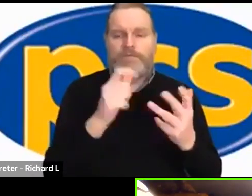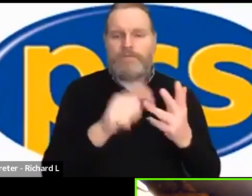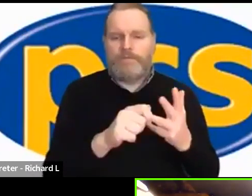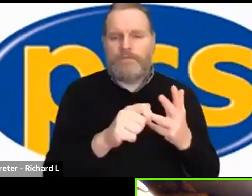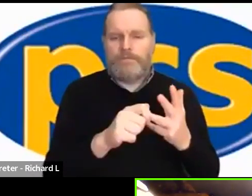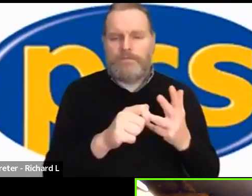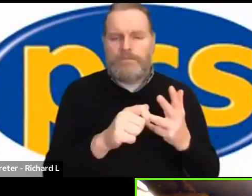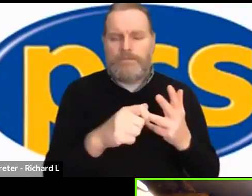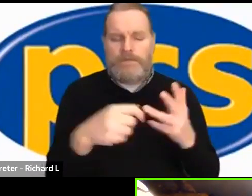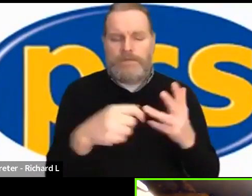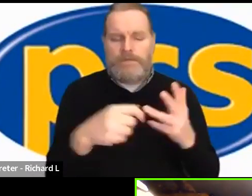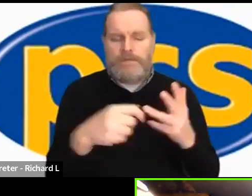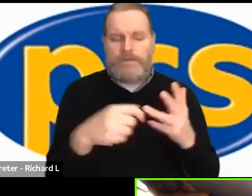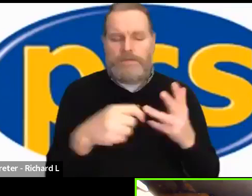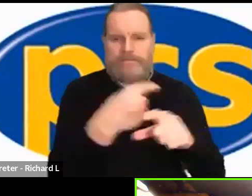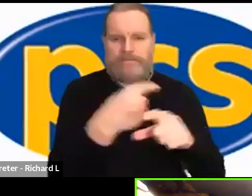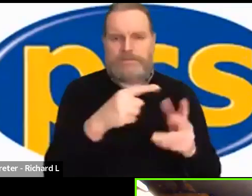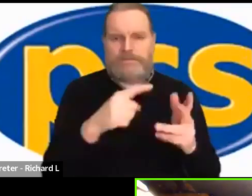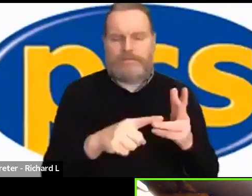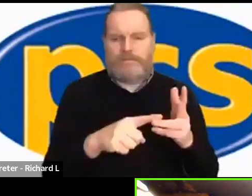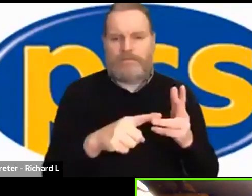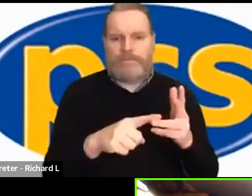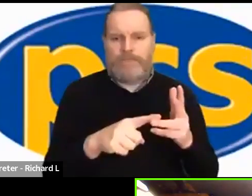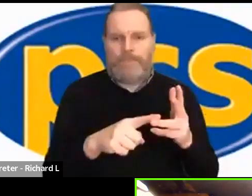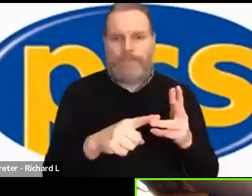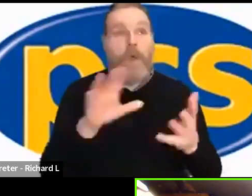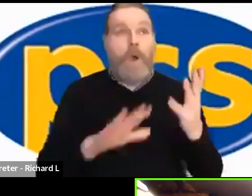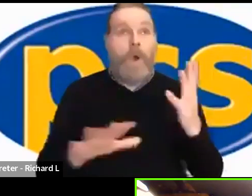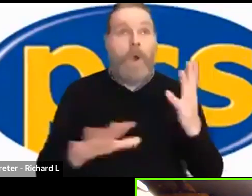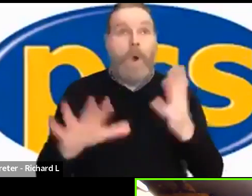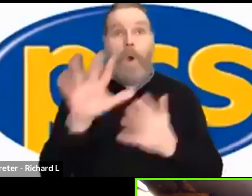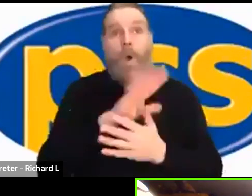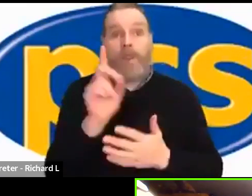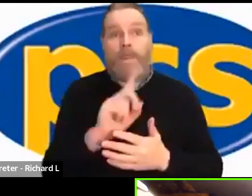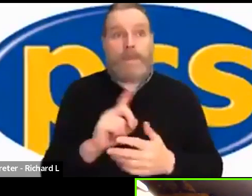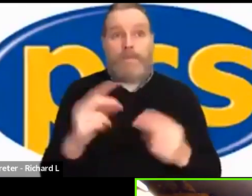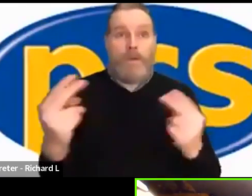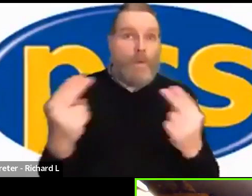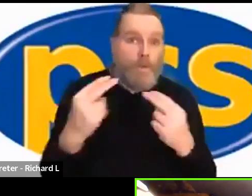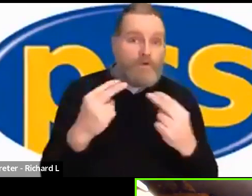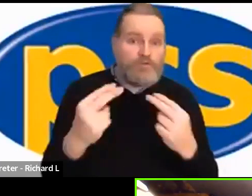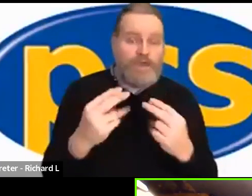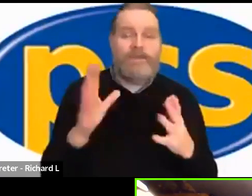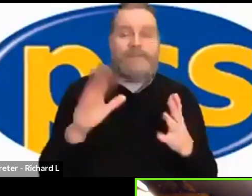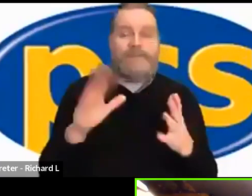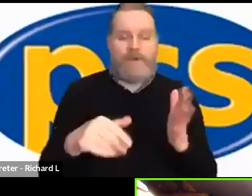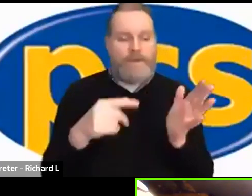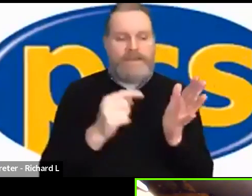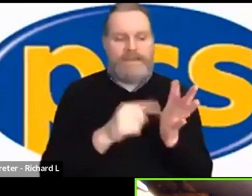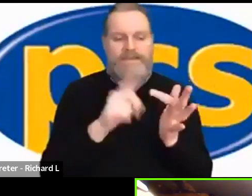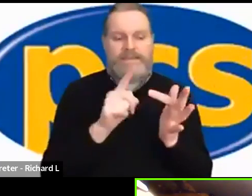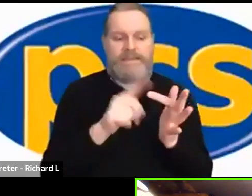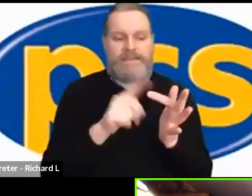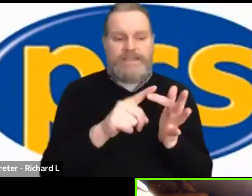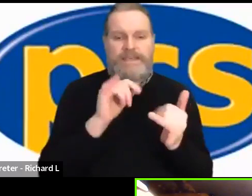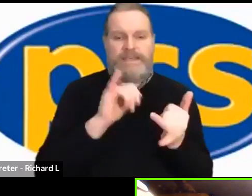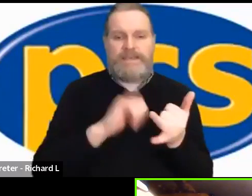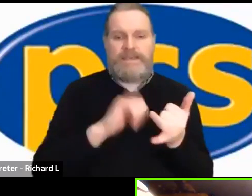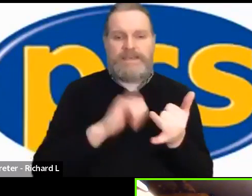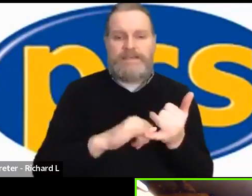Union Coordinating Group didn't roup roup ded and ded and PBX Ns and solidarity greetings from pcs base group so everybody watches PBX Nbson solidarity greetings from pcs base group to everybody